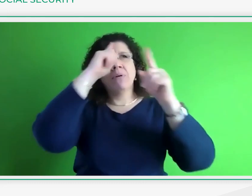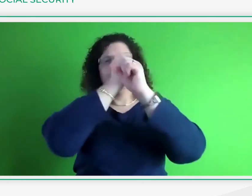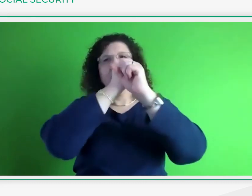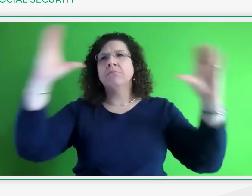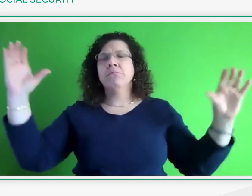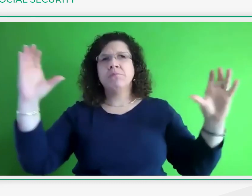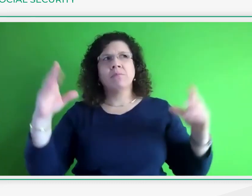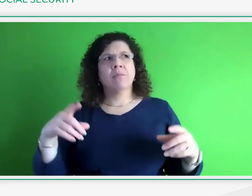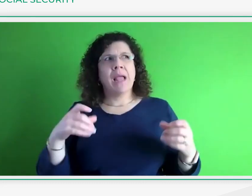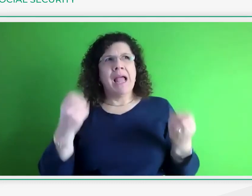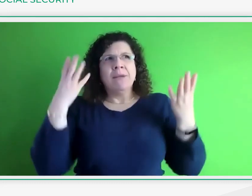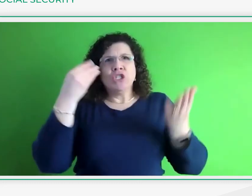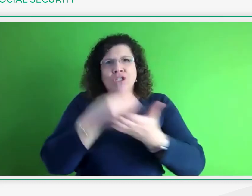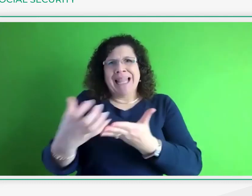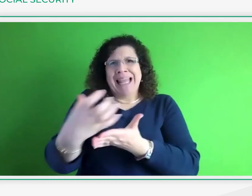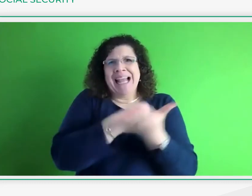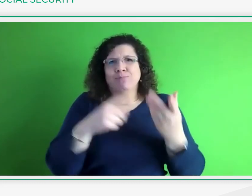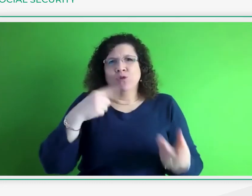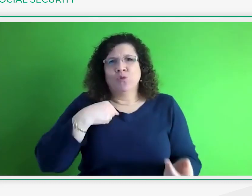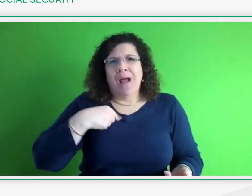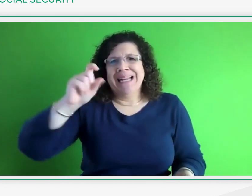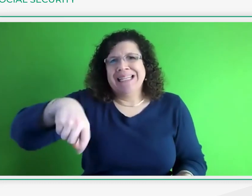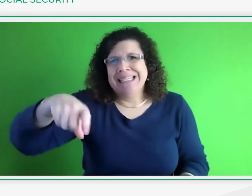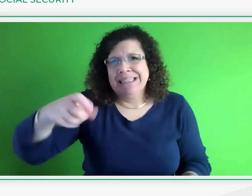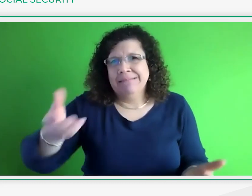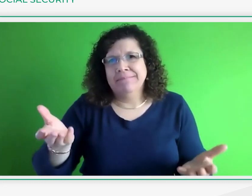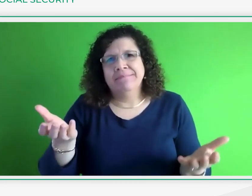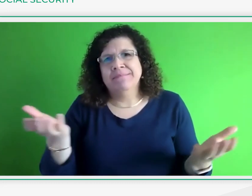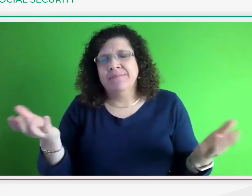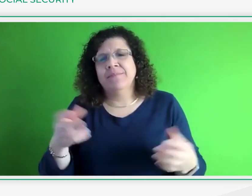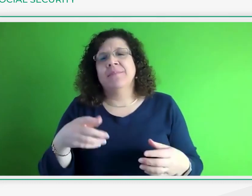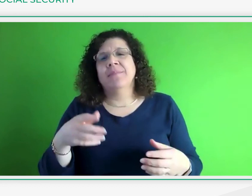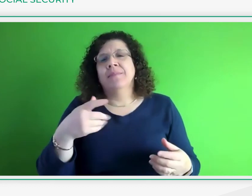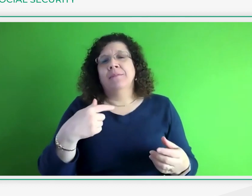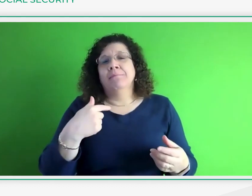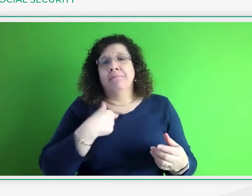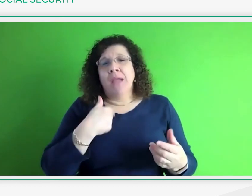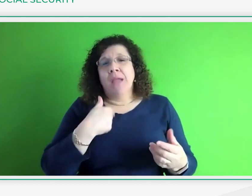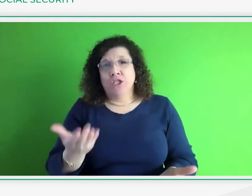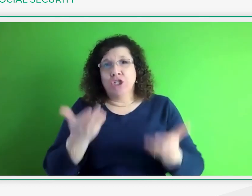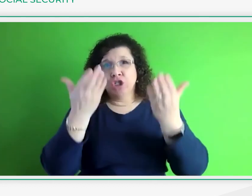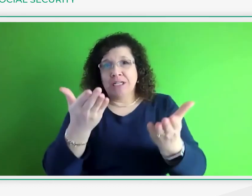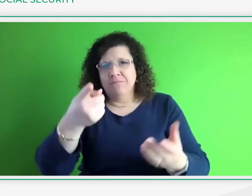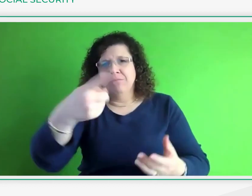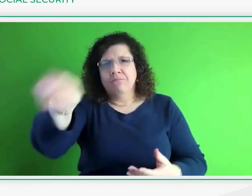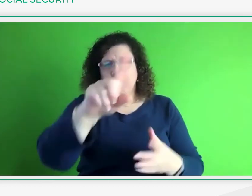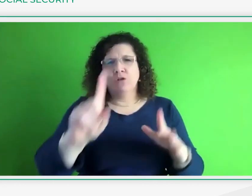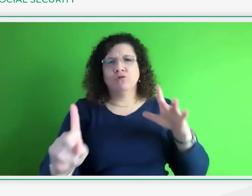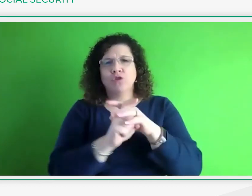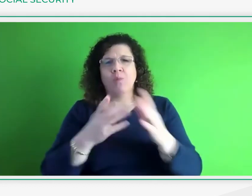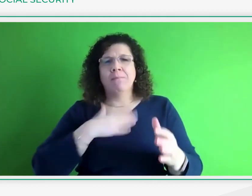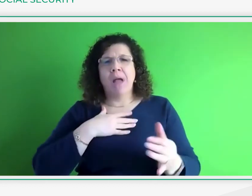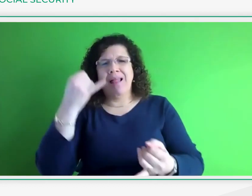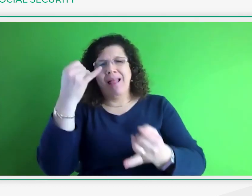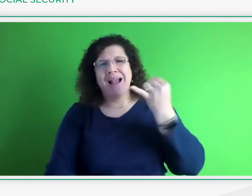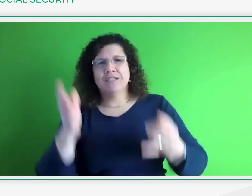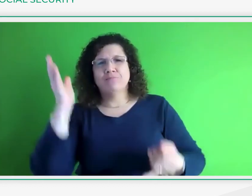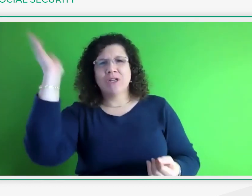There's many people who try to envision what income they would need when they retire.